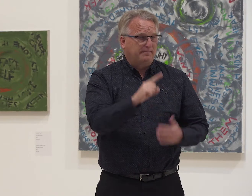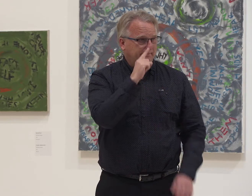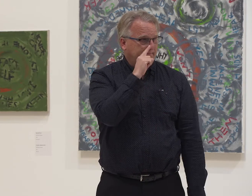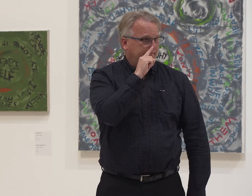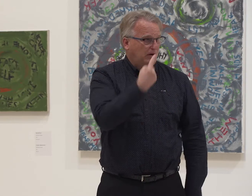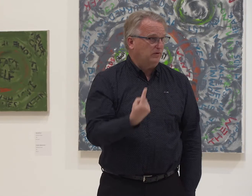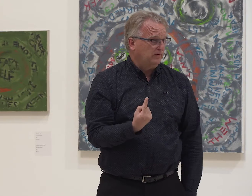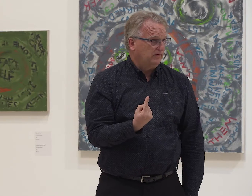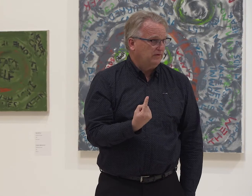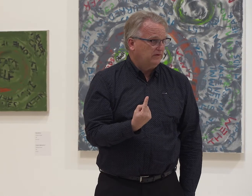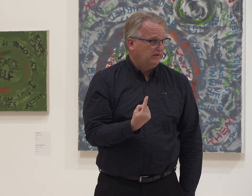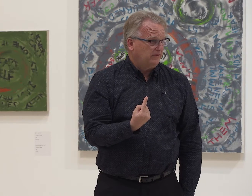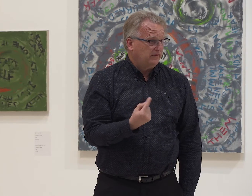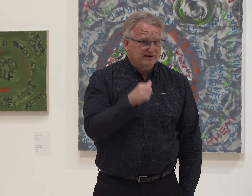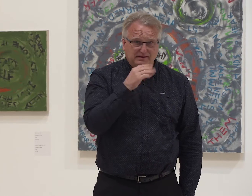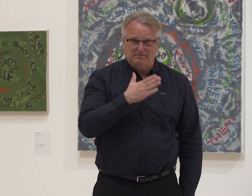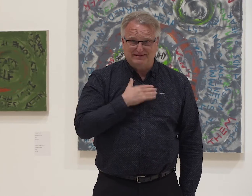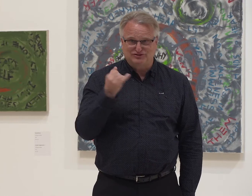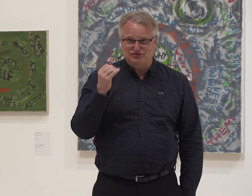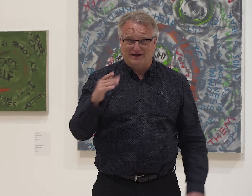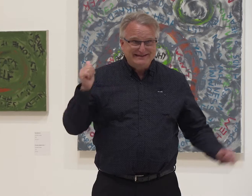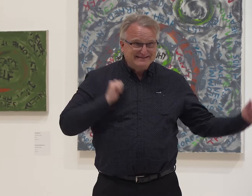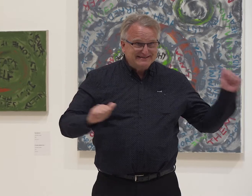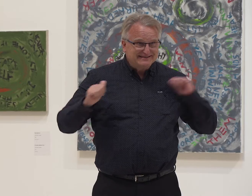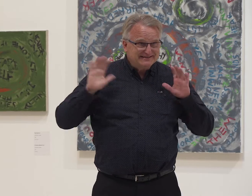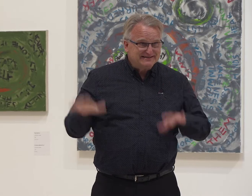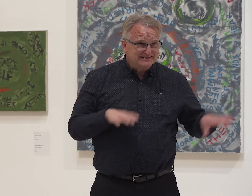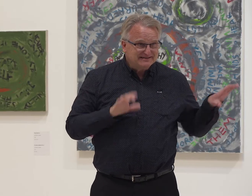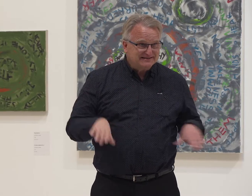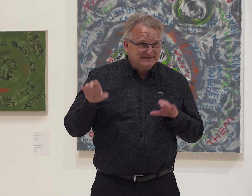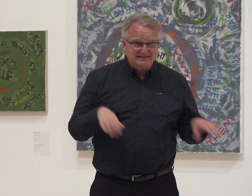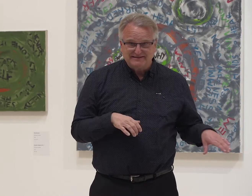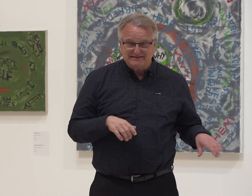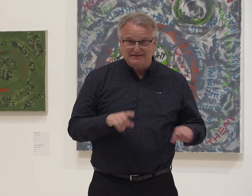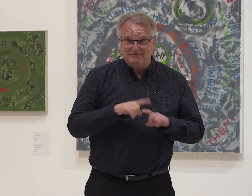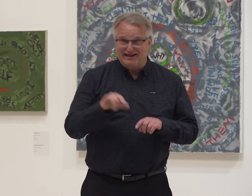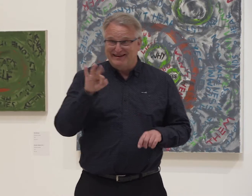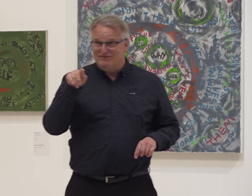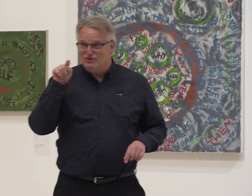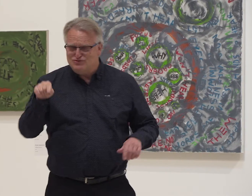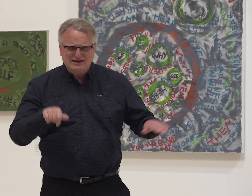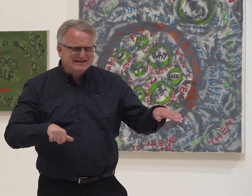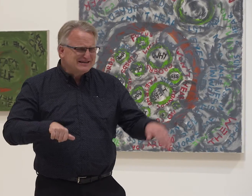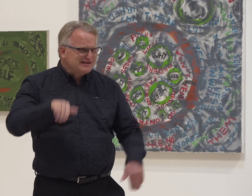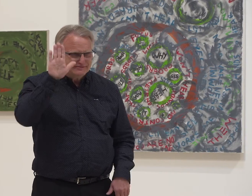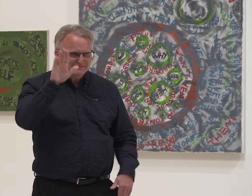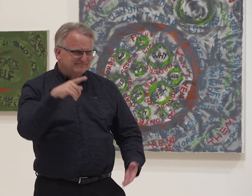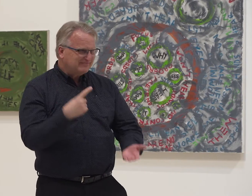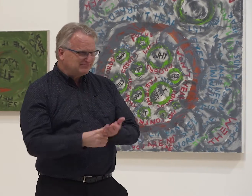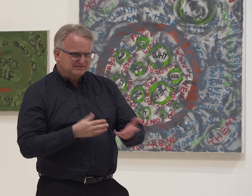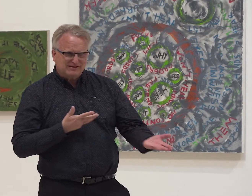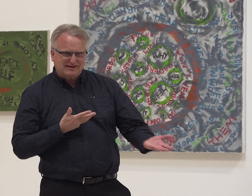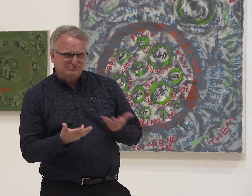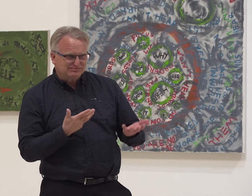"It's going to be 16 weeks of boredom "and I'll be doing my show up here "in front of the classroom, but I need to have